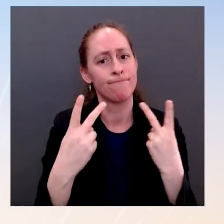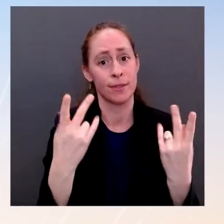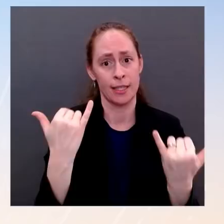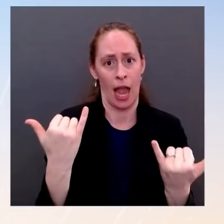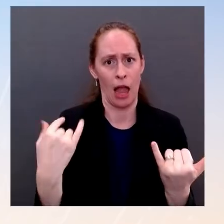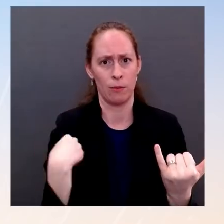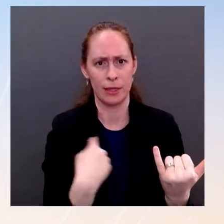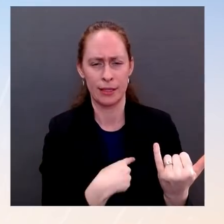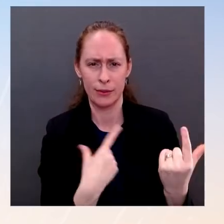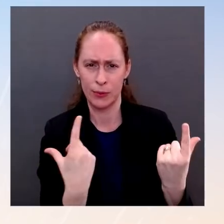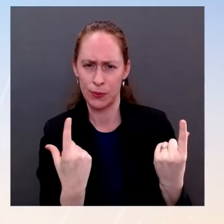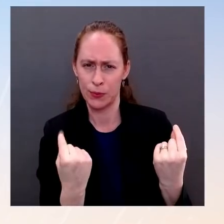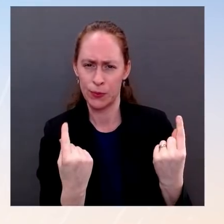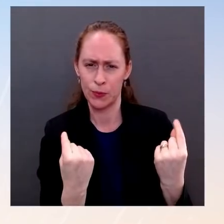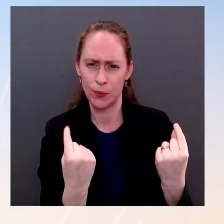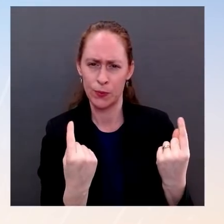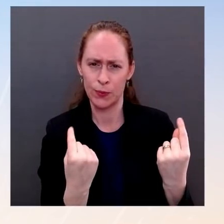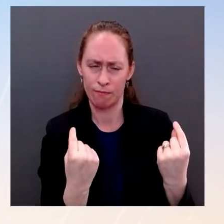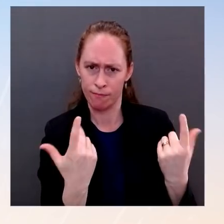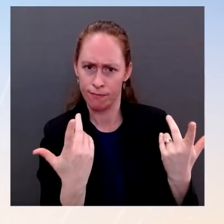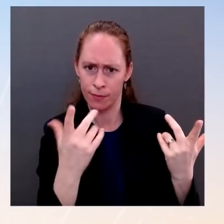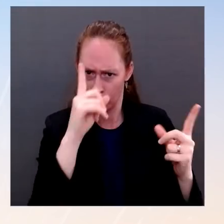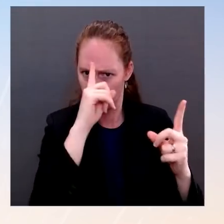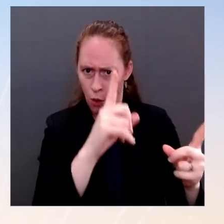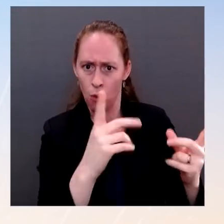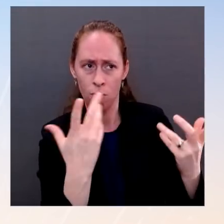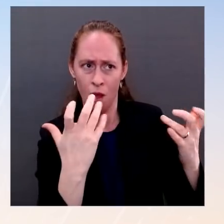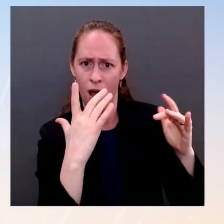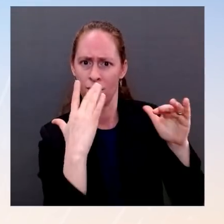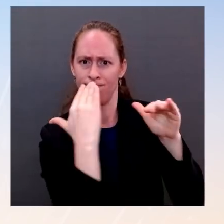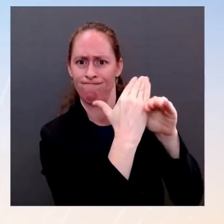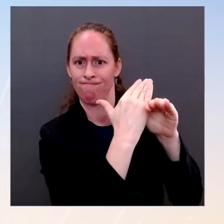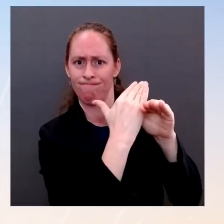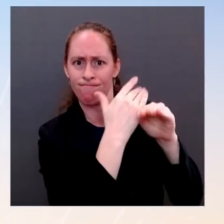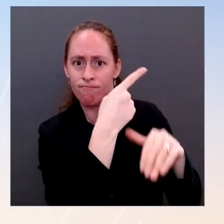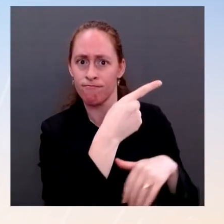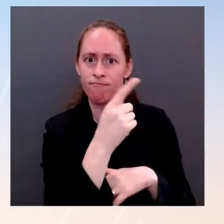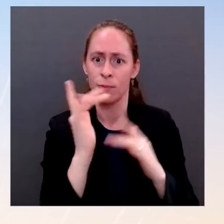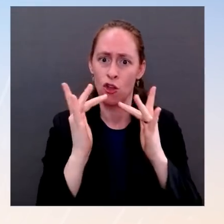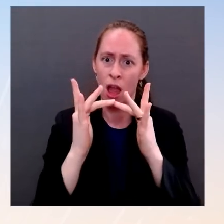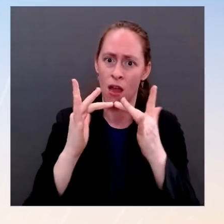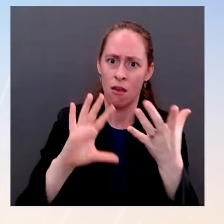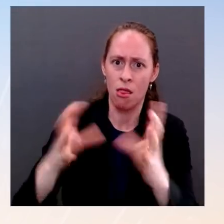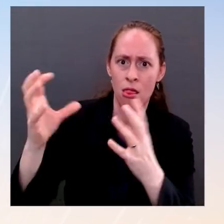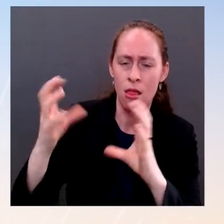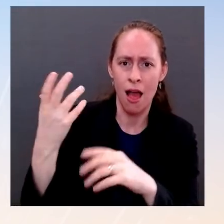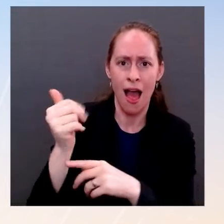We've been focused on doing so in three ways: First, we've continued our urgent work